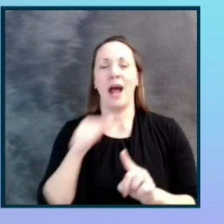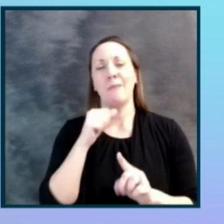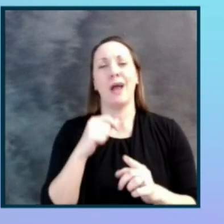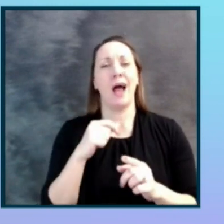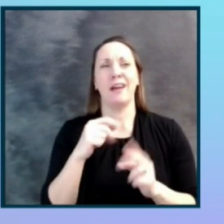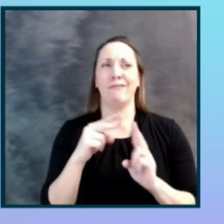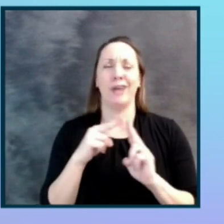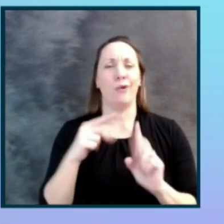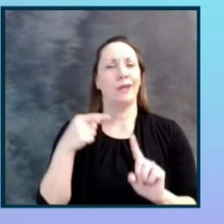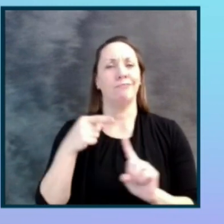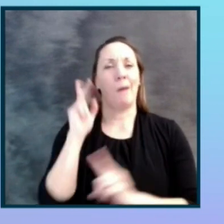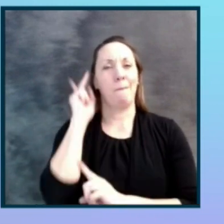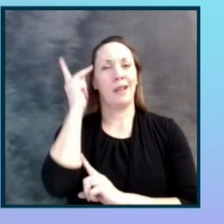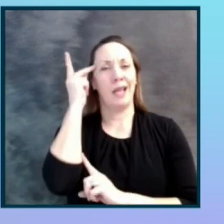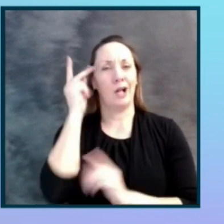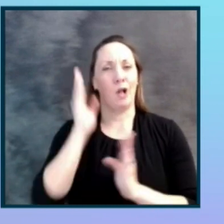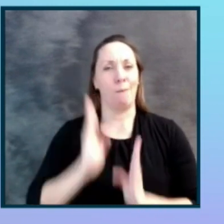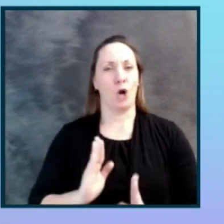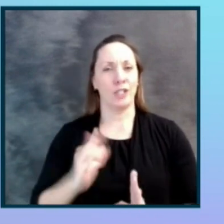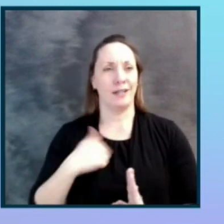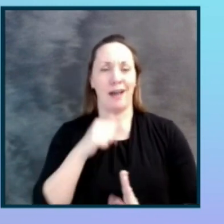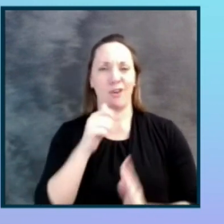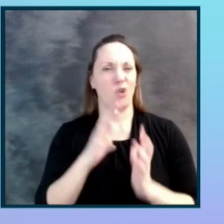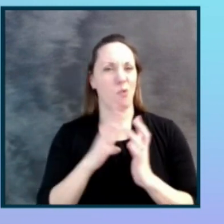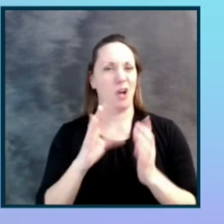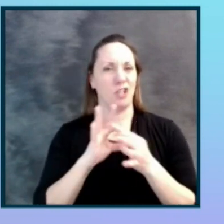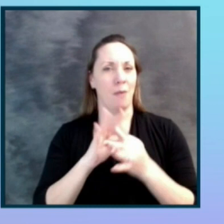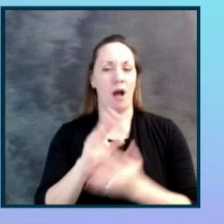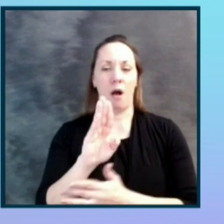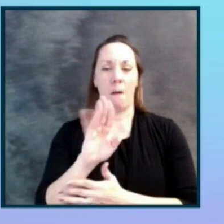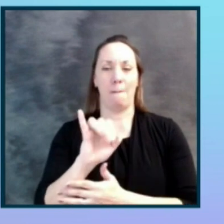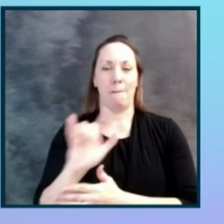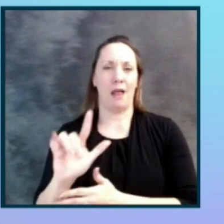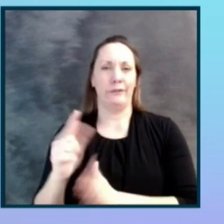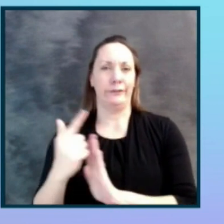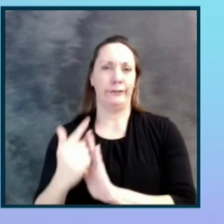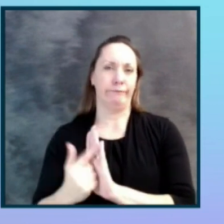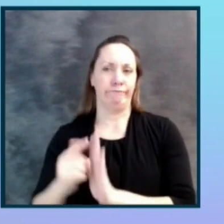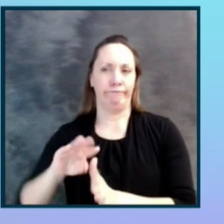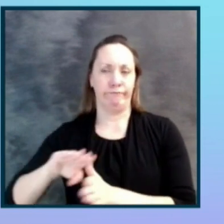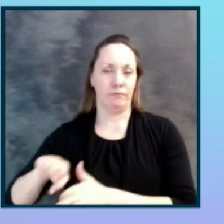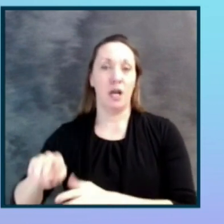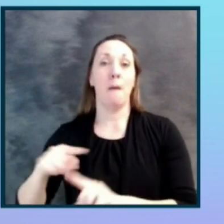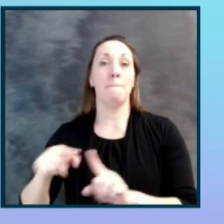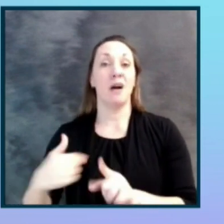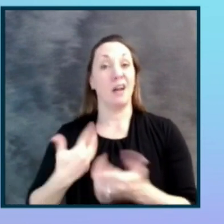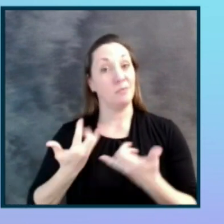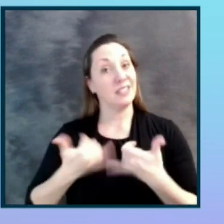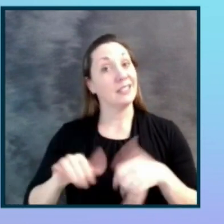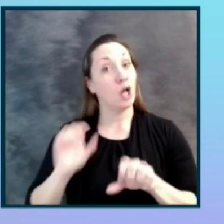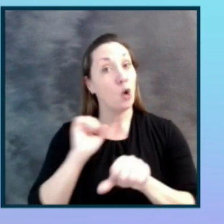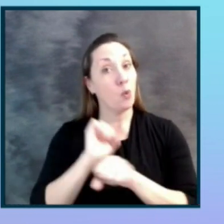I don't know that much about bills, but still working on it, still trying